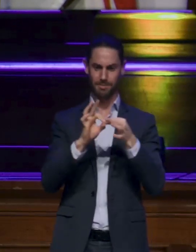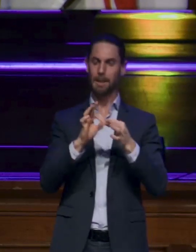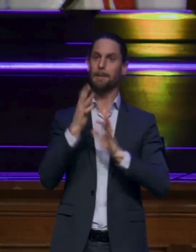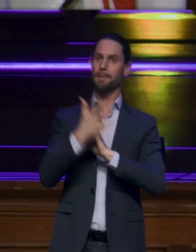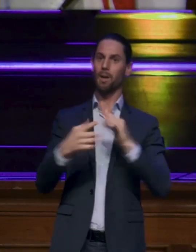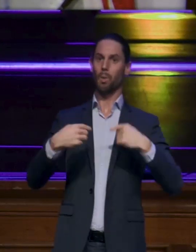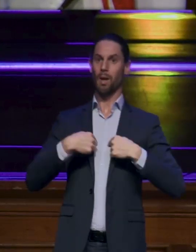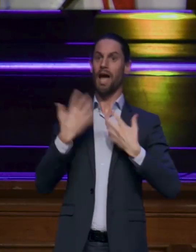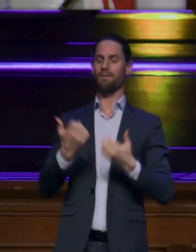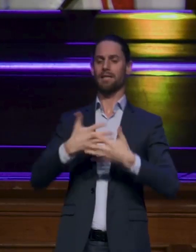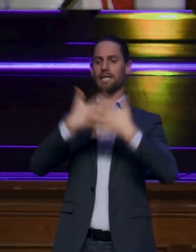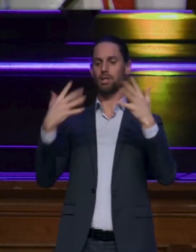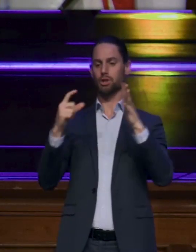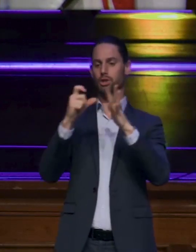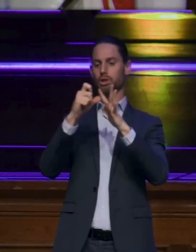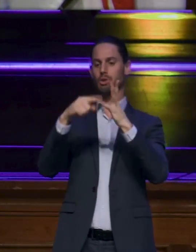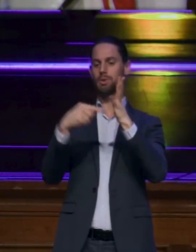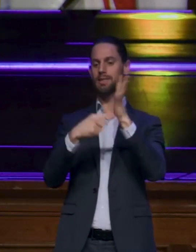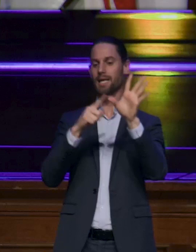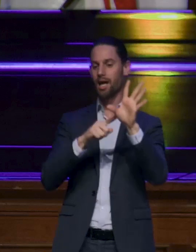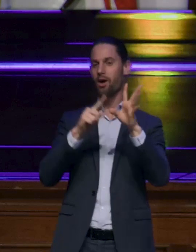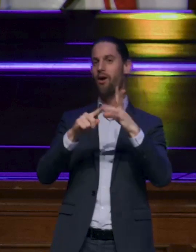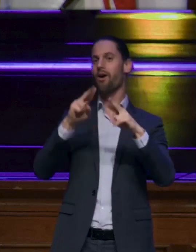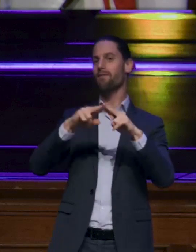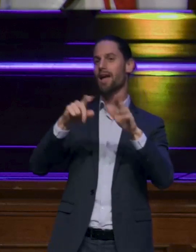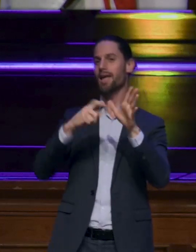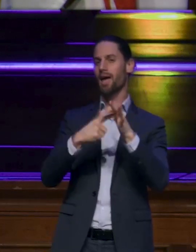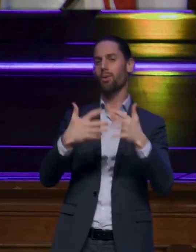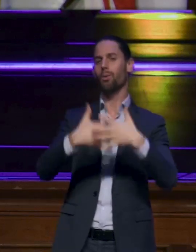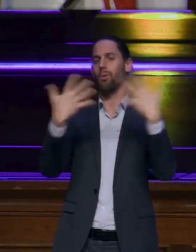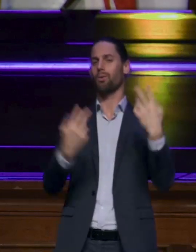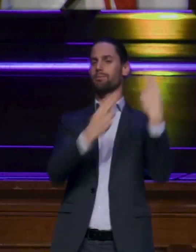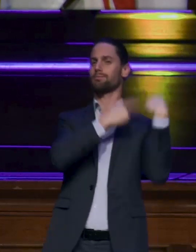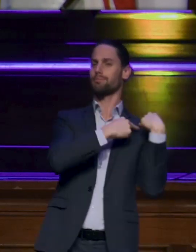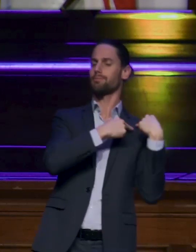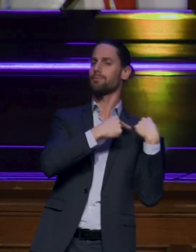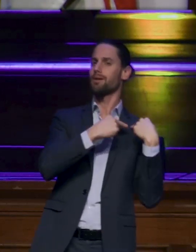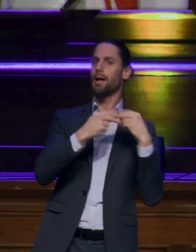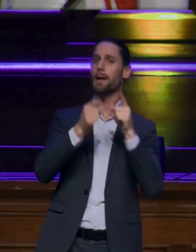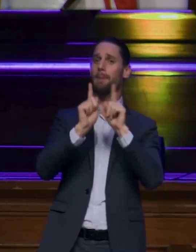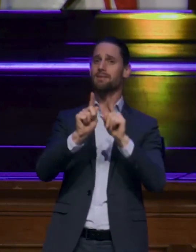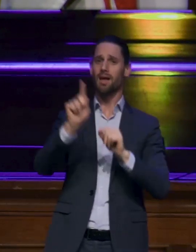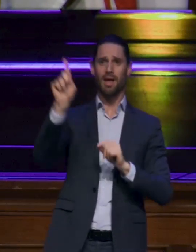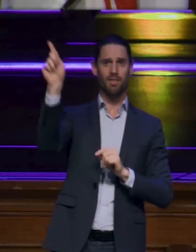of care but at the same time you know we're at the moment in a turning point